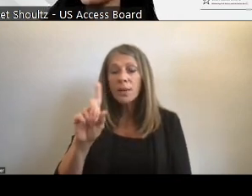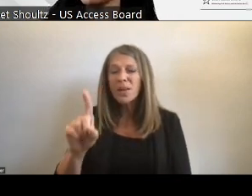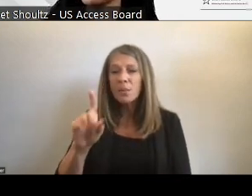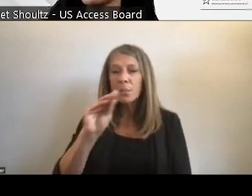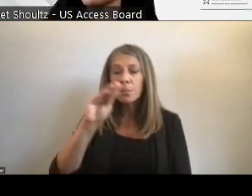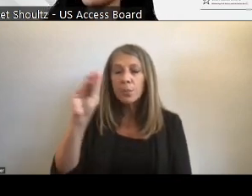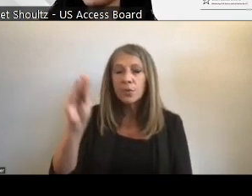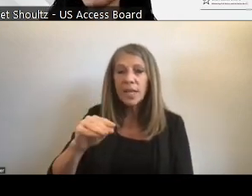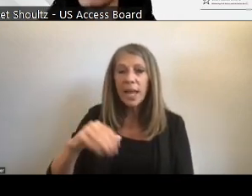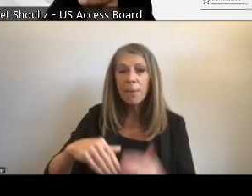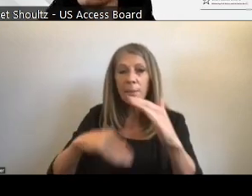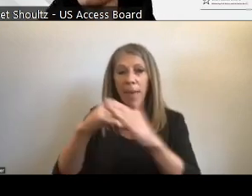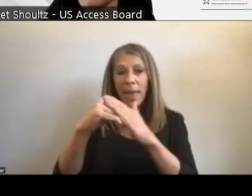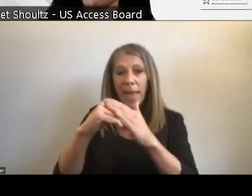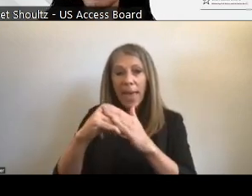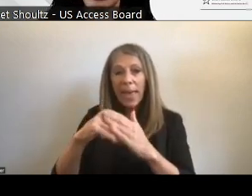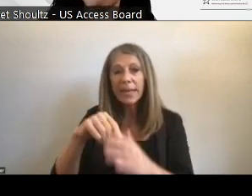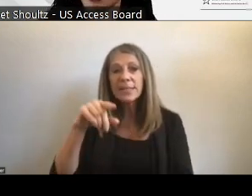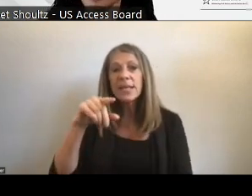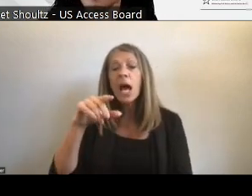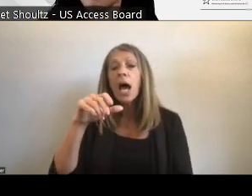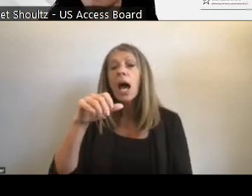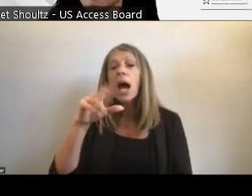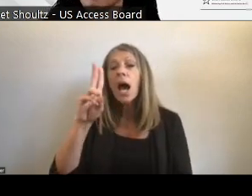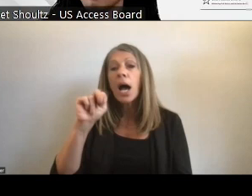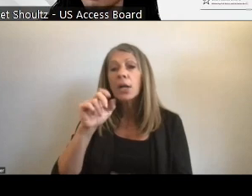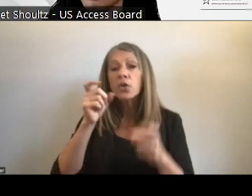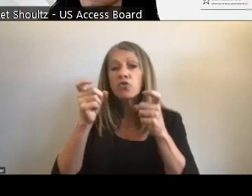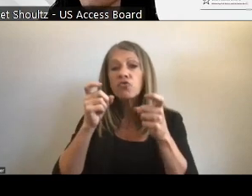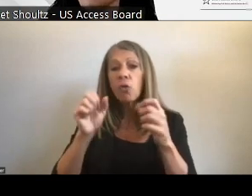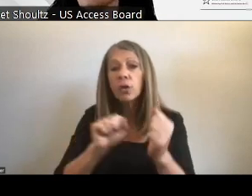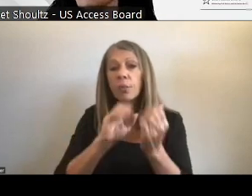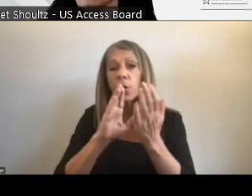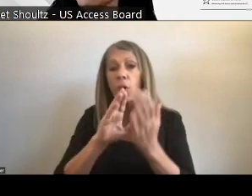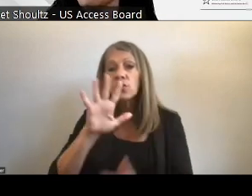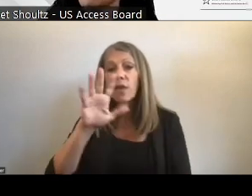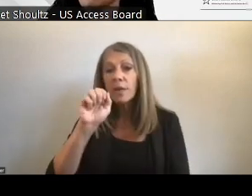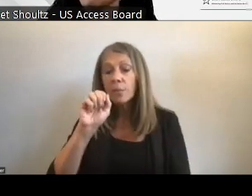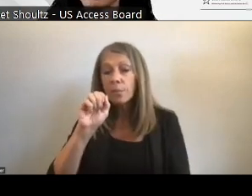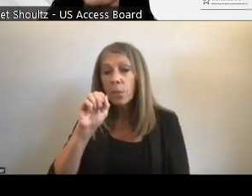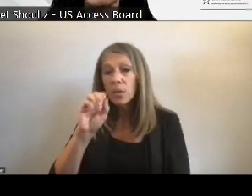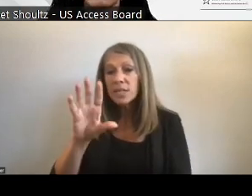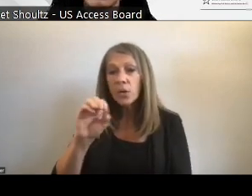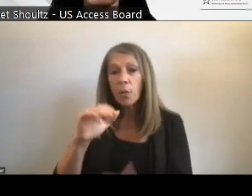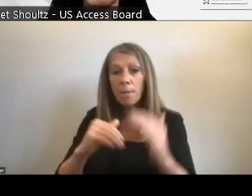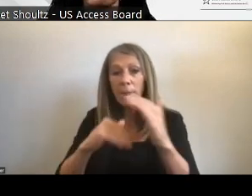an uncontrolled approach, we allow for 5 percent max. Traffic control signal or pedestrian hybrid